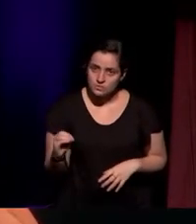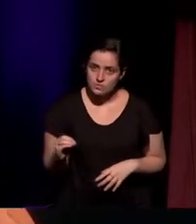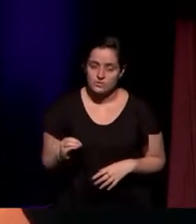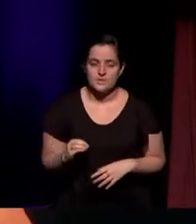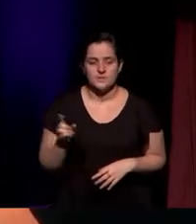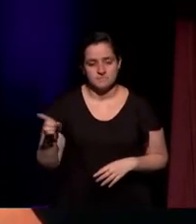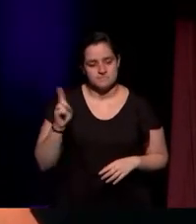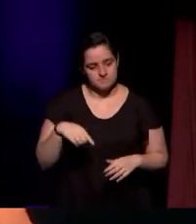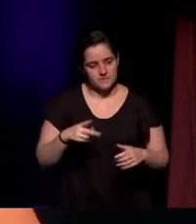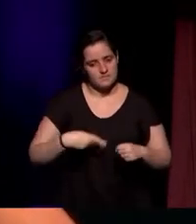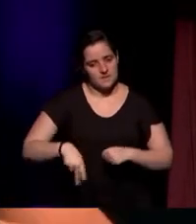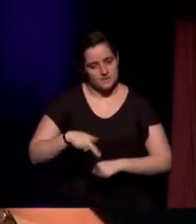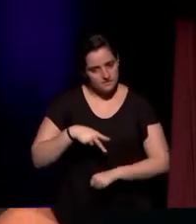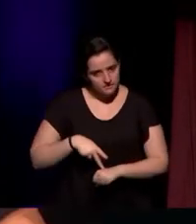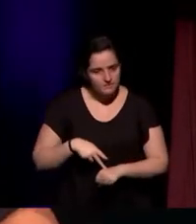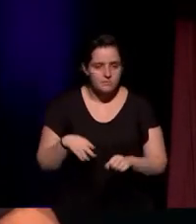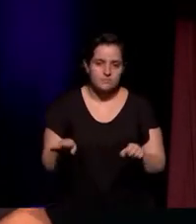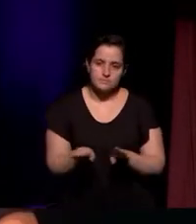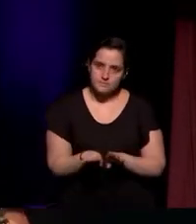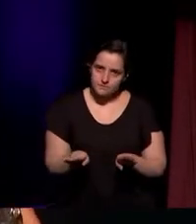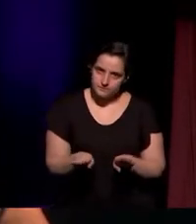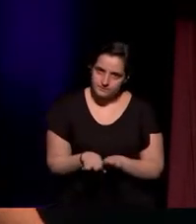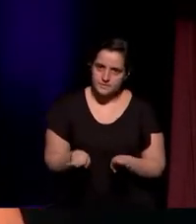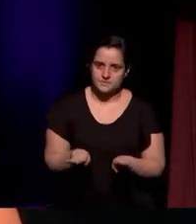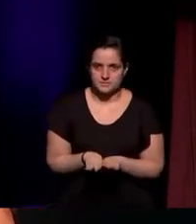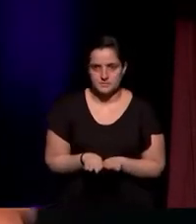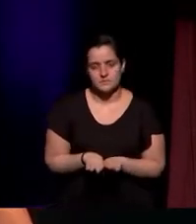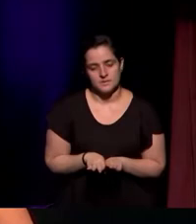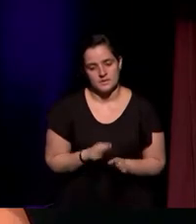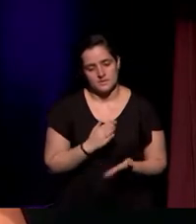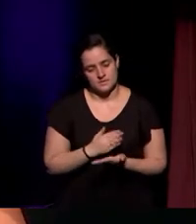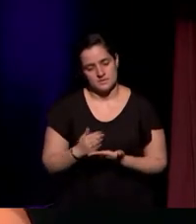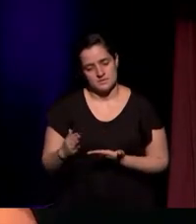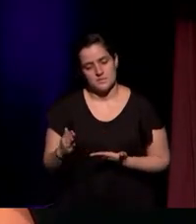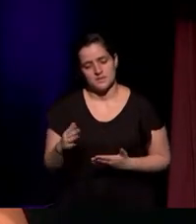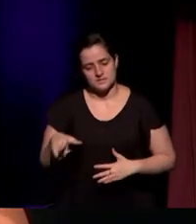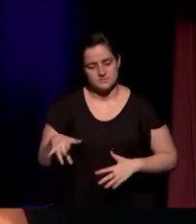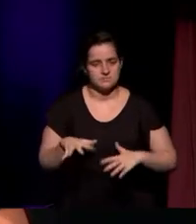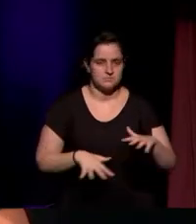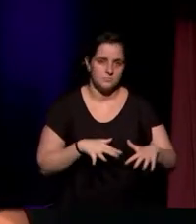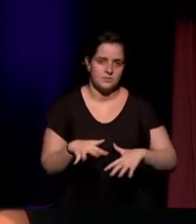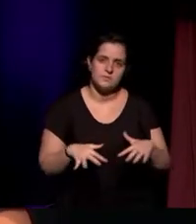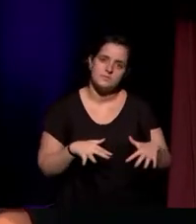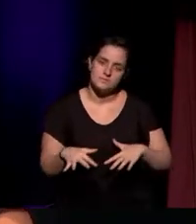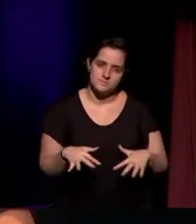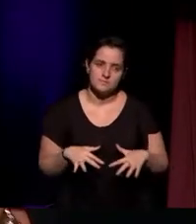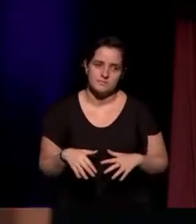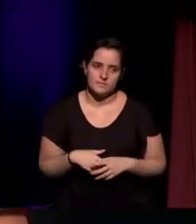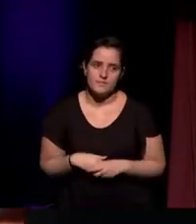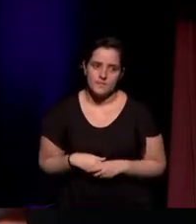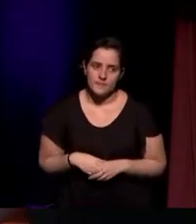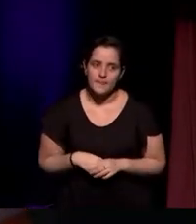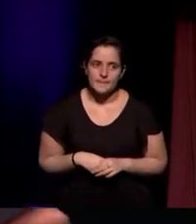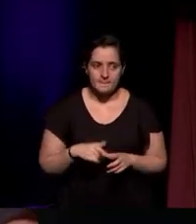is a country that will also be of a certain avant-garde in movements involving women,